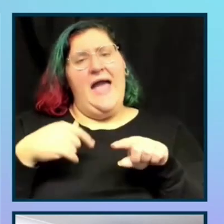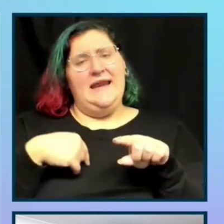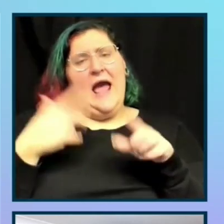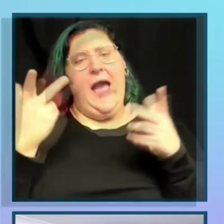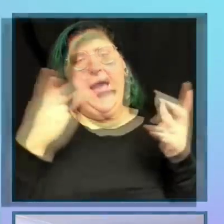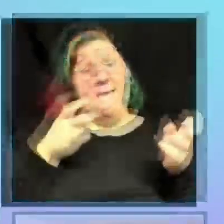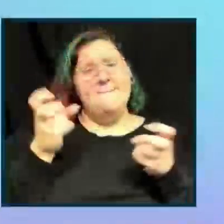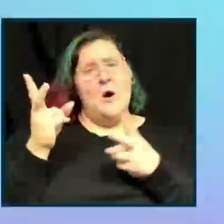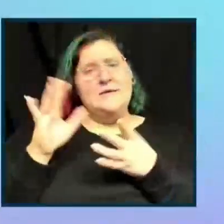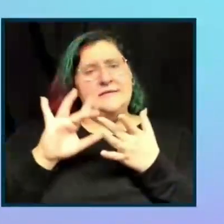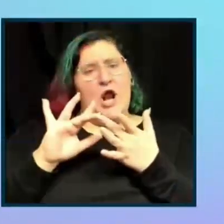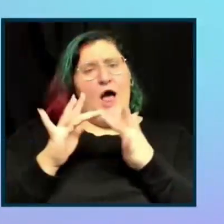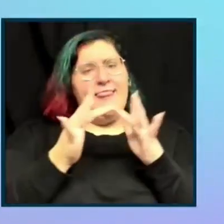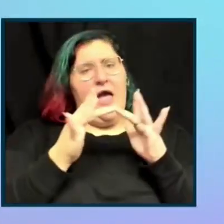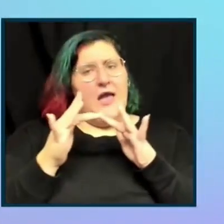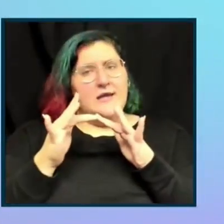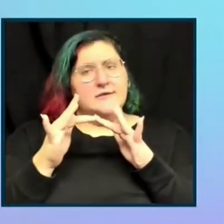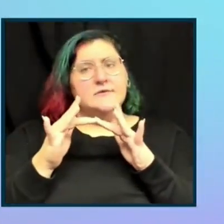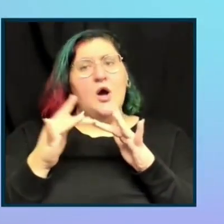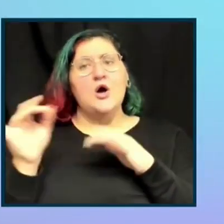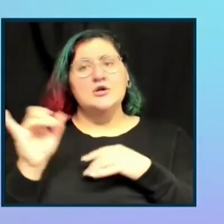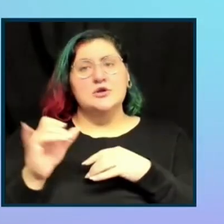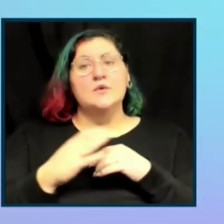All right, so you're ready for some questions? Yeah, questions, go ahead.